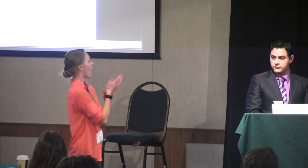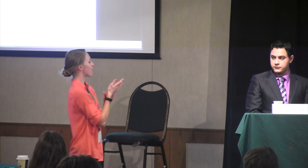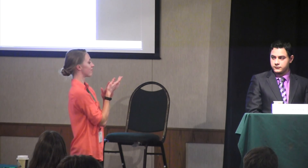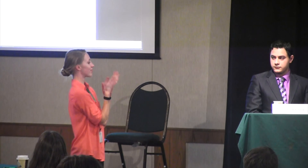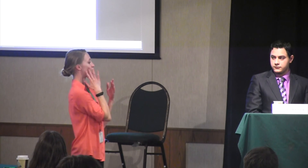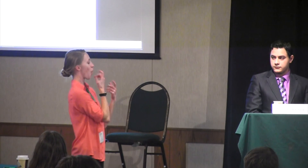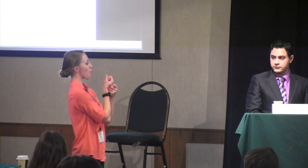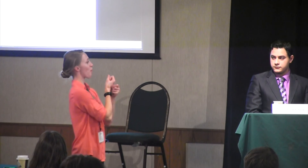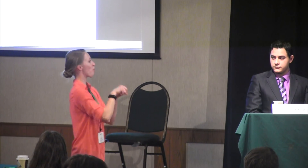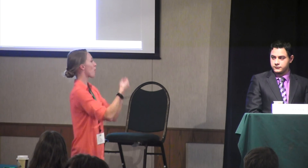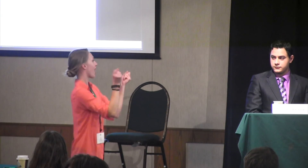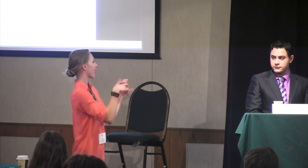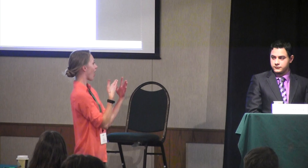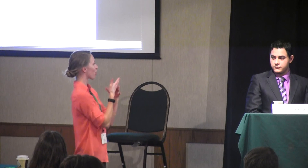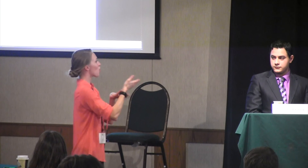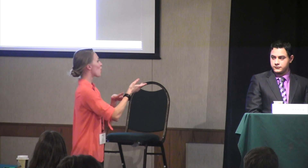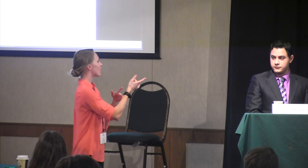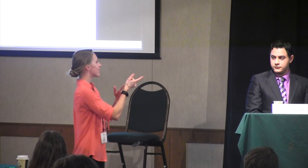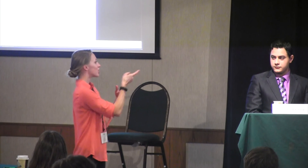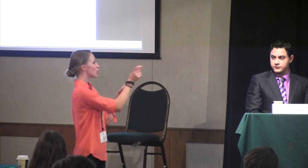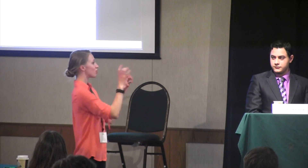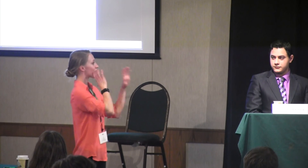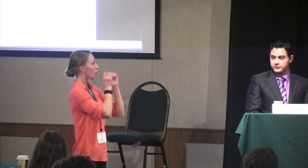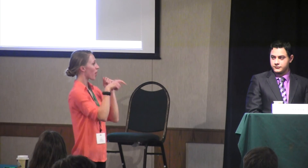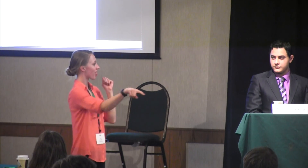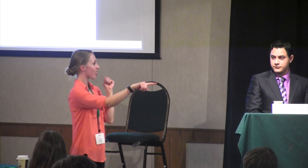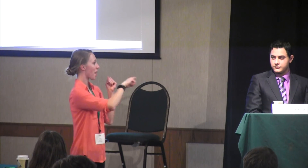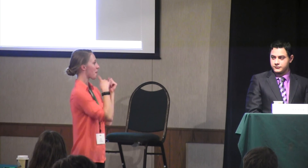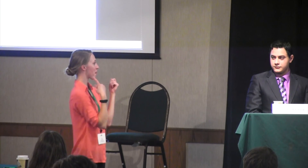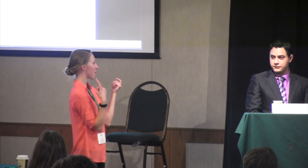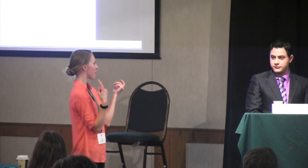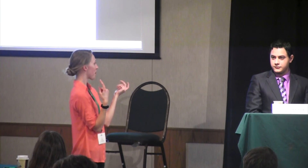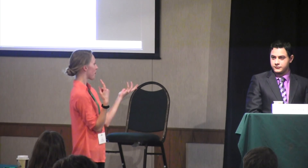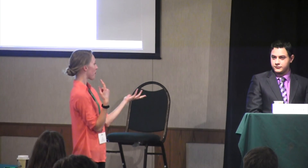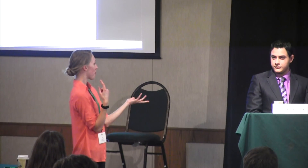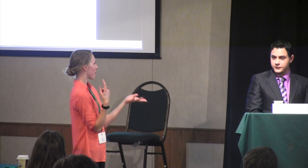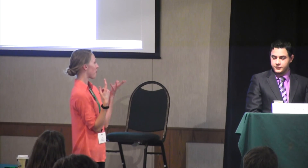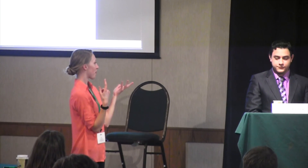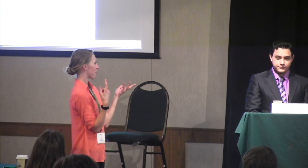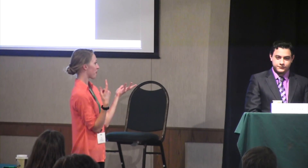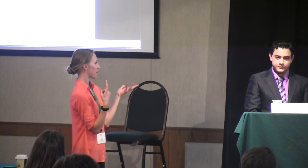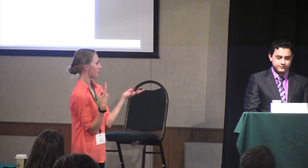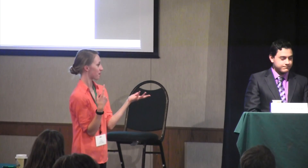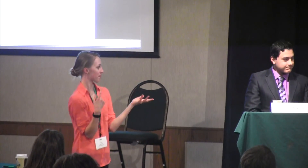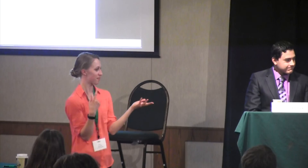the interpreter to help me. What would you communicate to them?